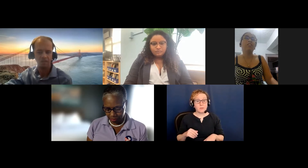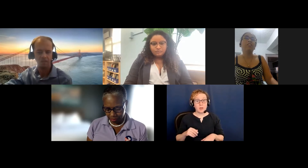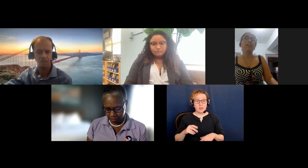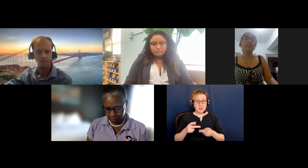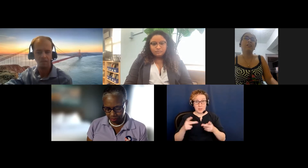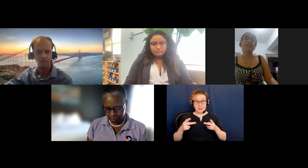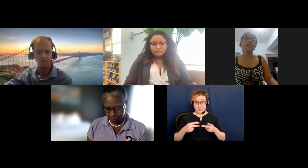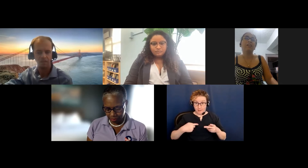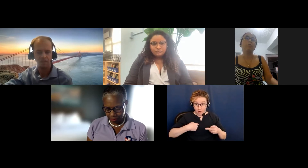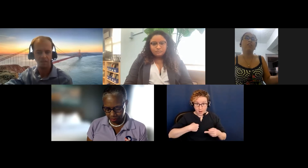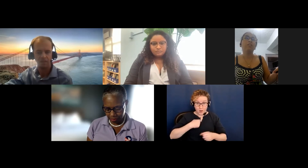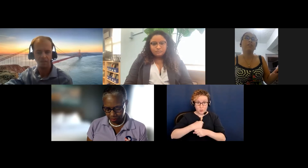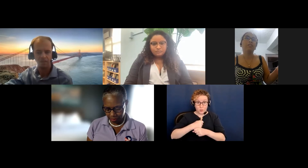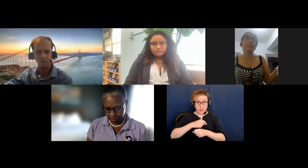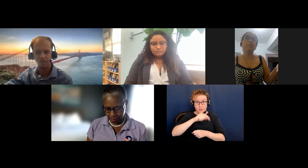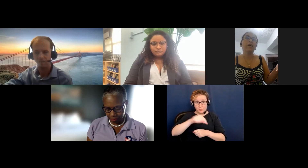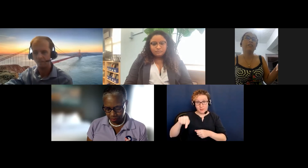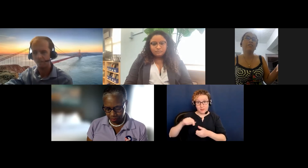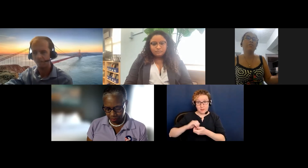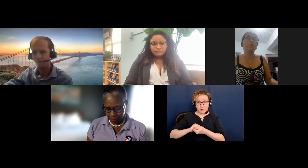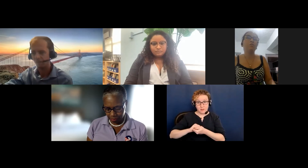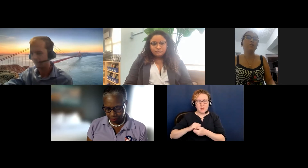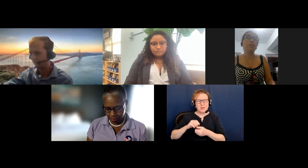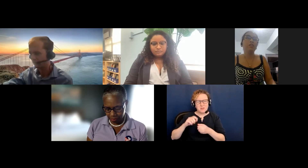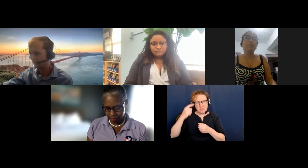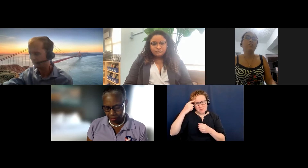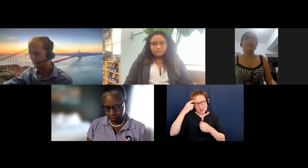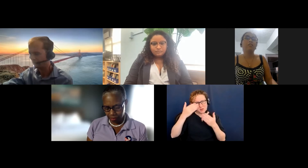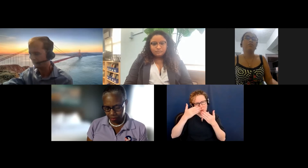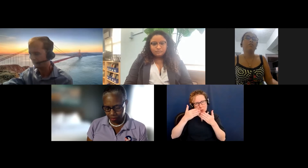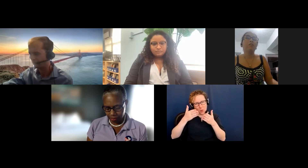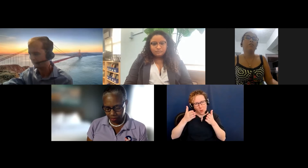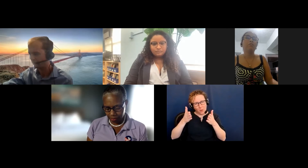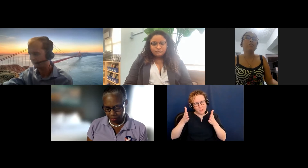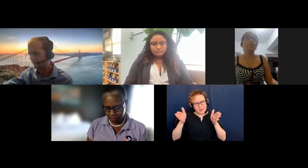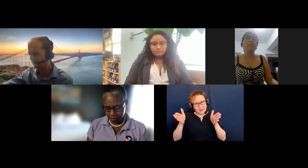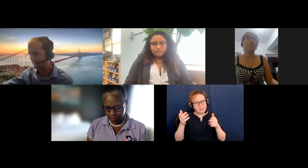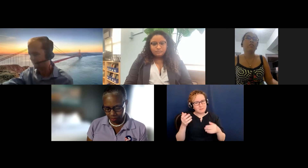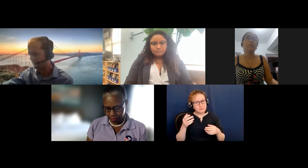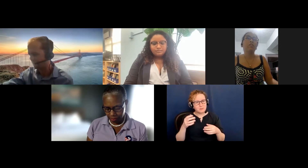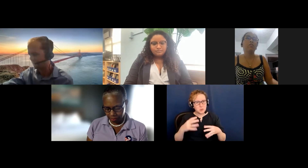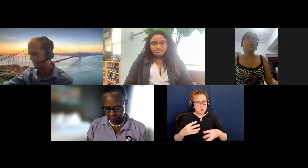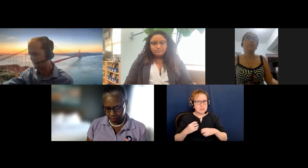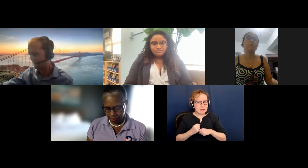they are opening a lot of their minds to receive volunteers with disabilities.